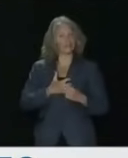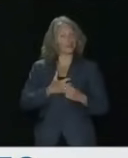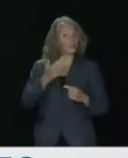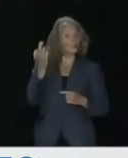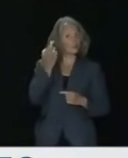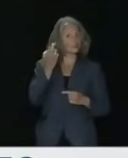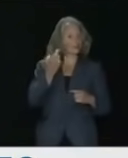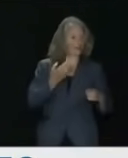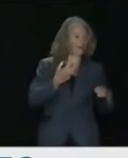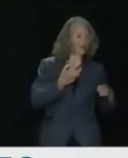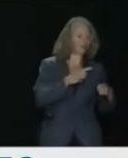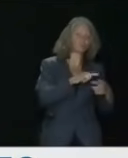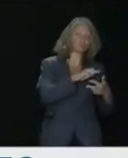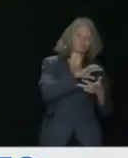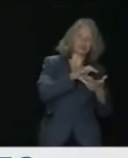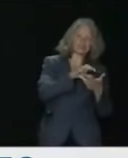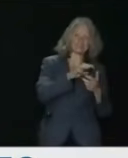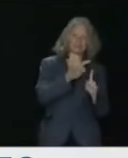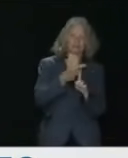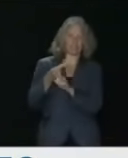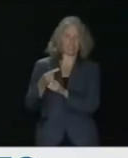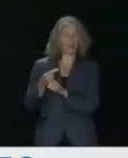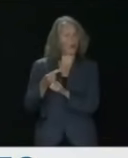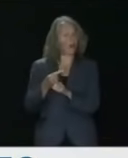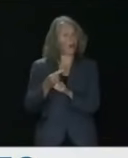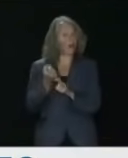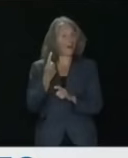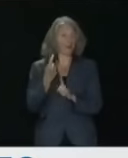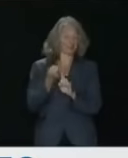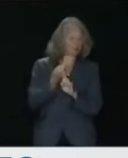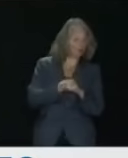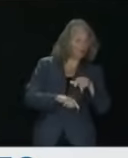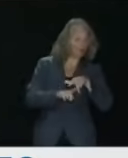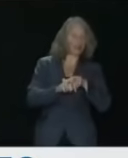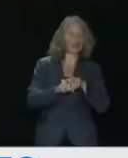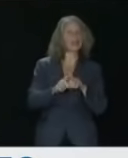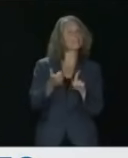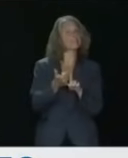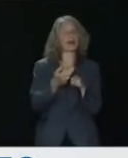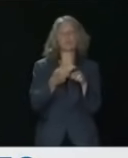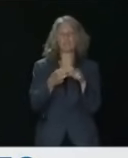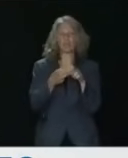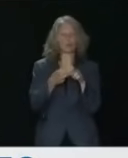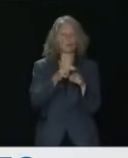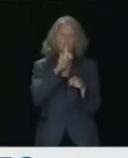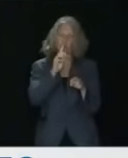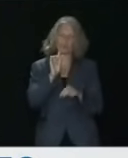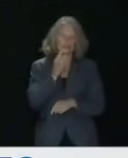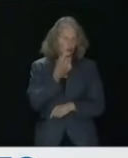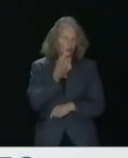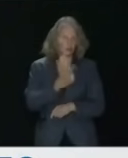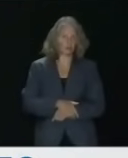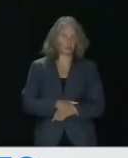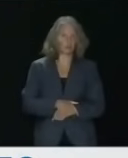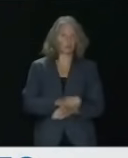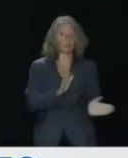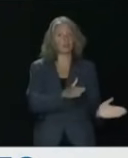FATIGUE, FEELING GENERALLY ILL, BUT THEY ARE TEMPORARY AND